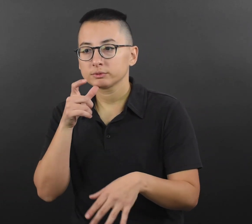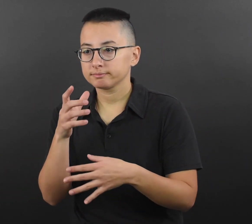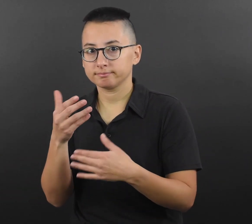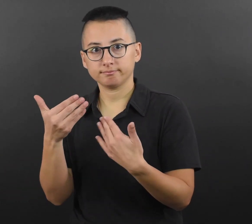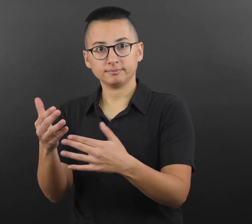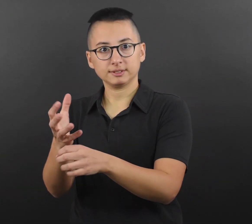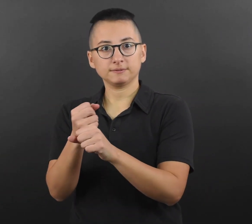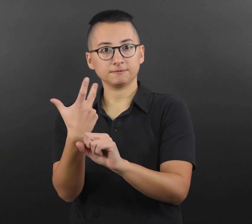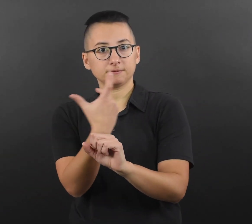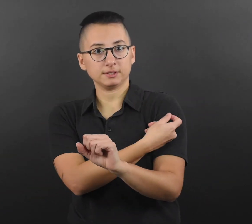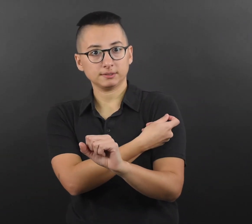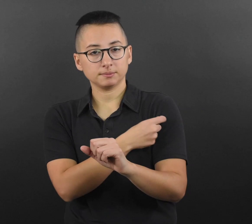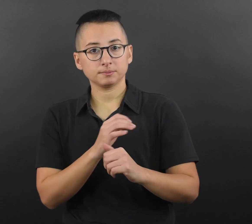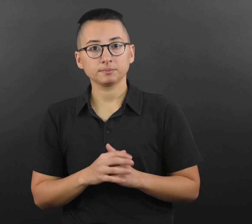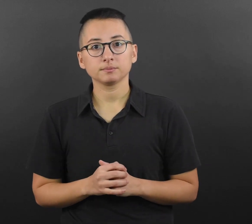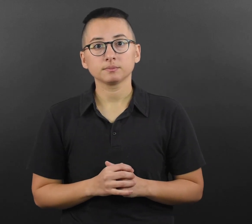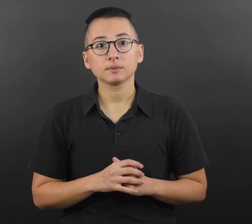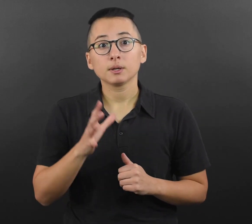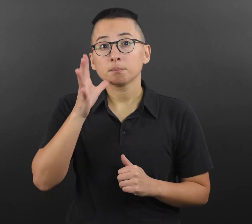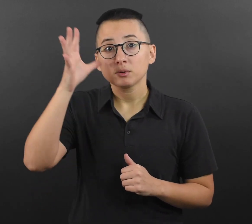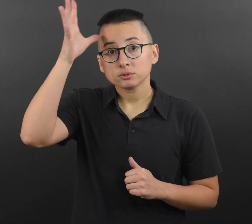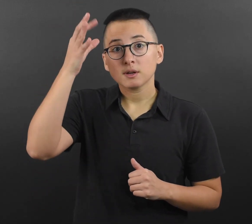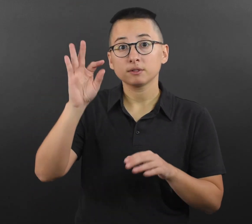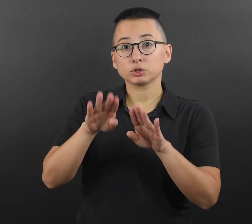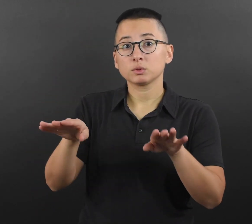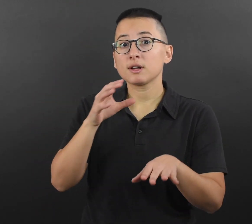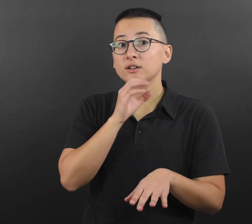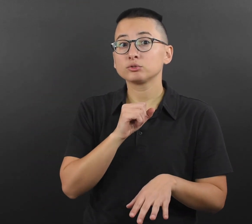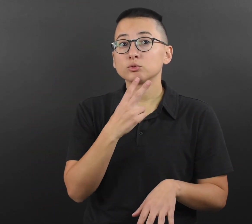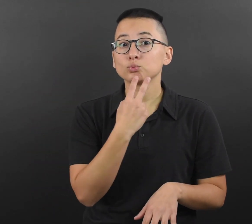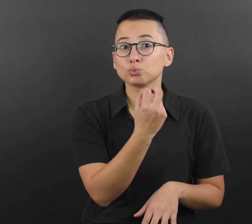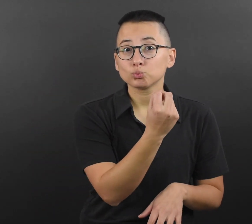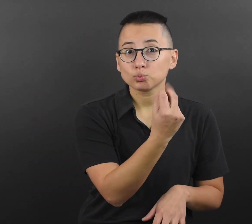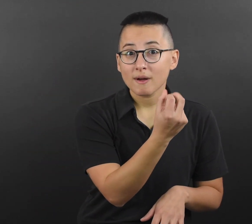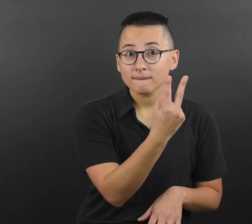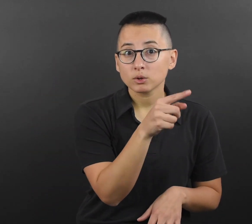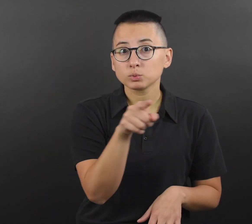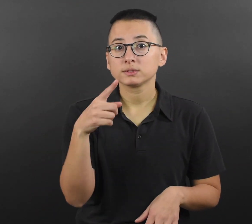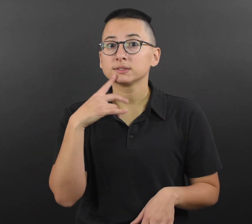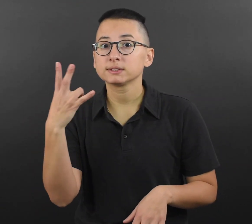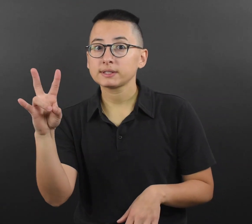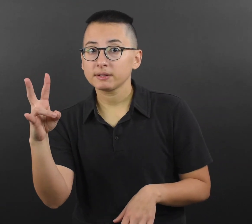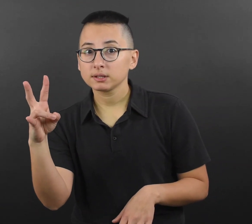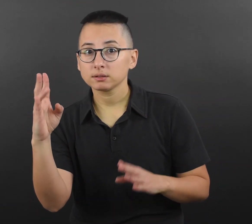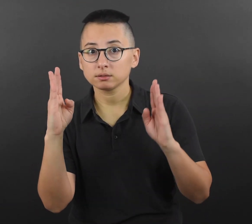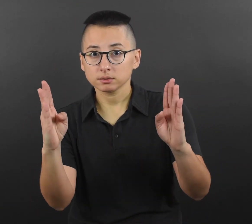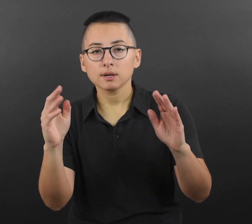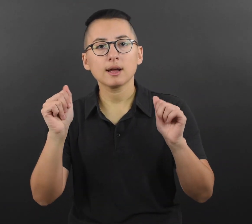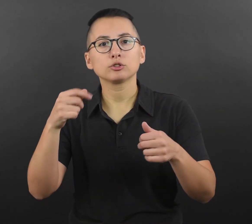incentives for 5- to 11-year-olds at this time. o Parents of children age 12-17 can check out the